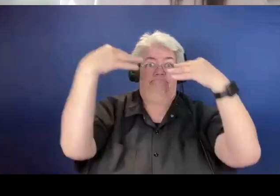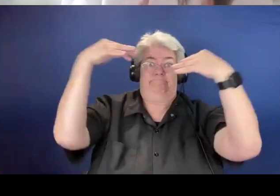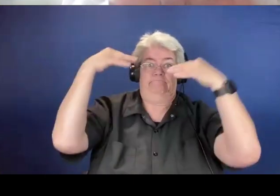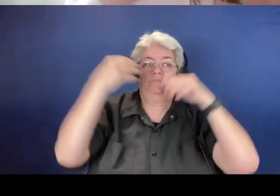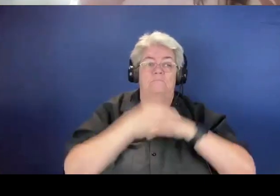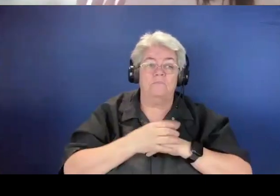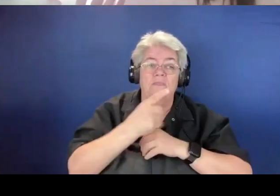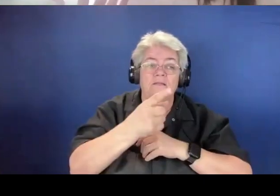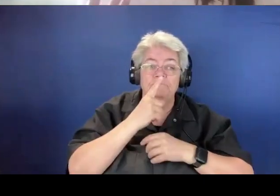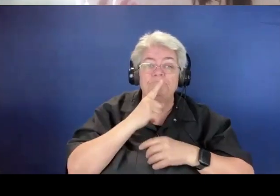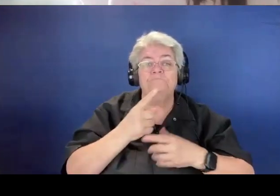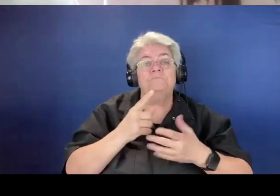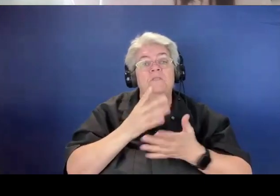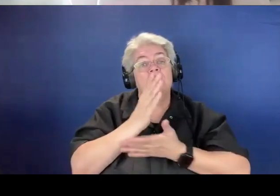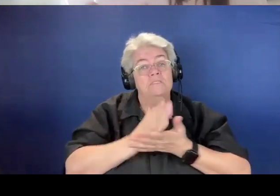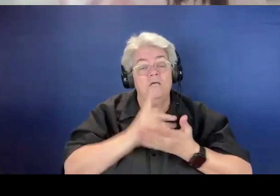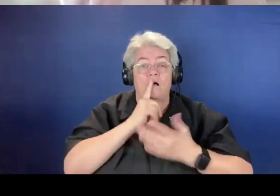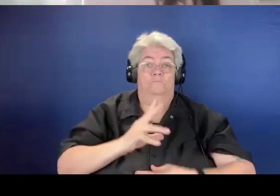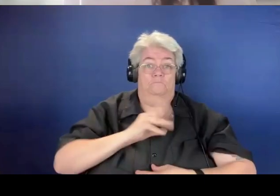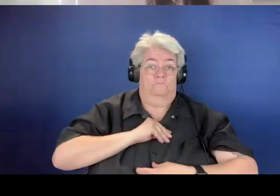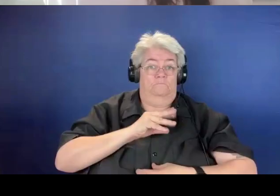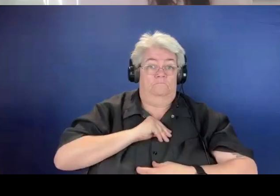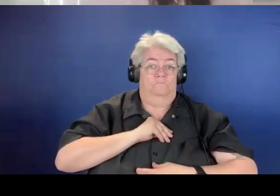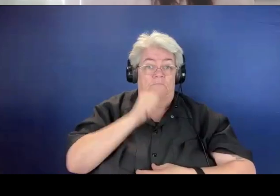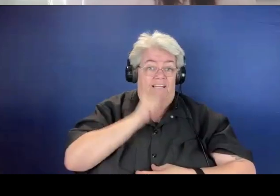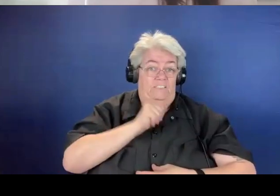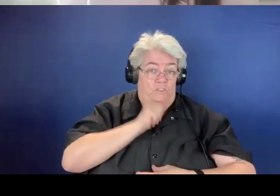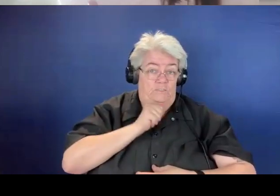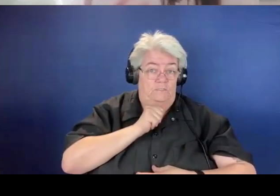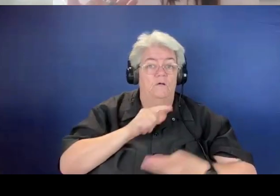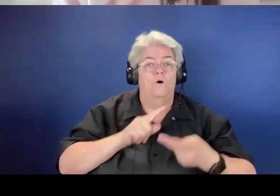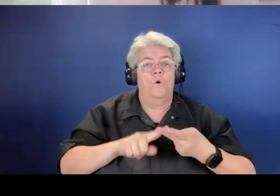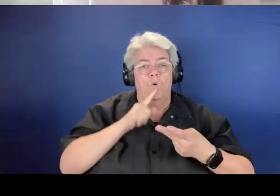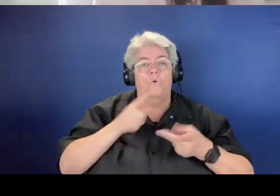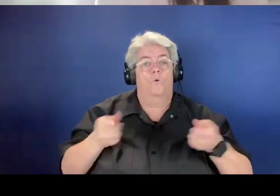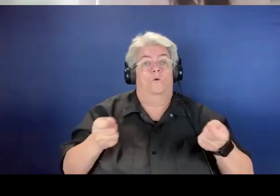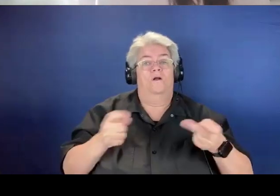Families with high indulgence may have an easier time participating in playful